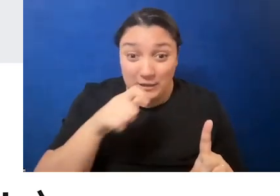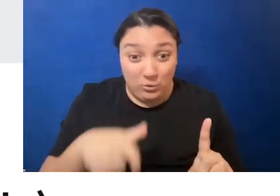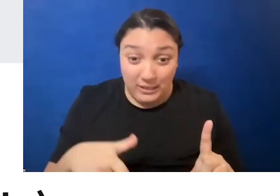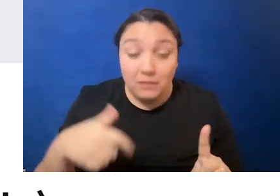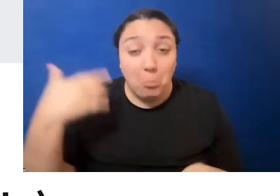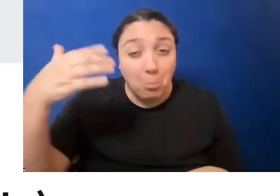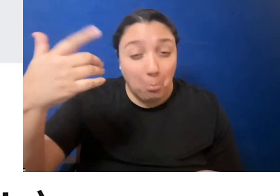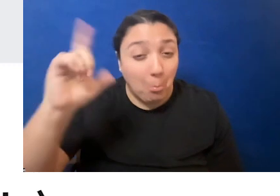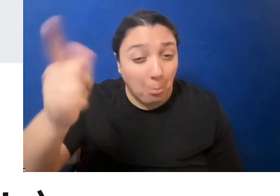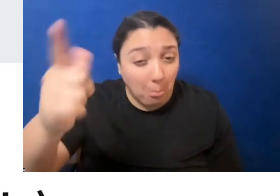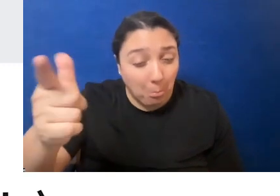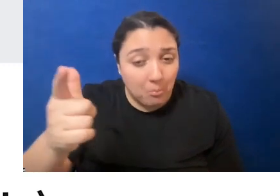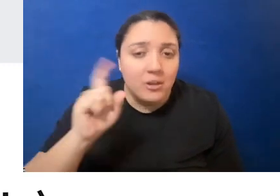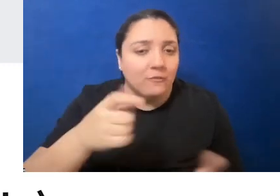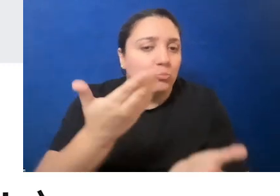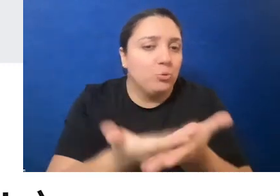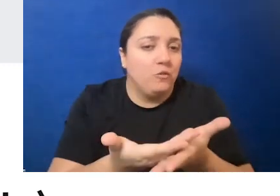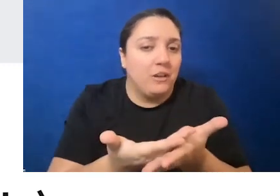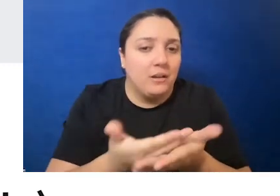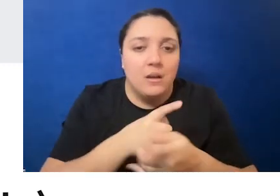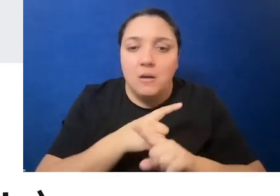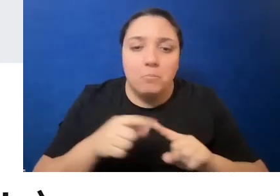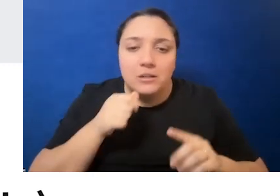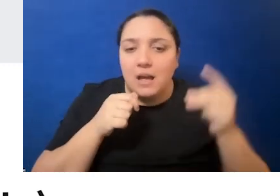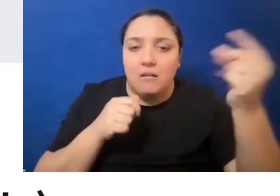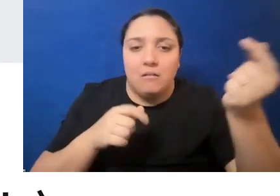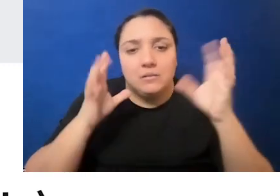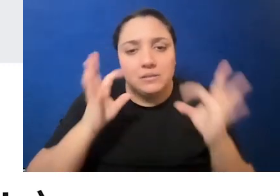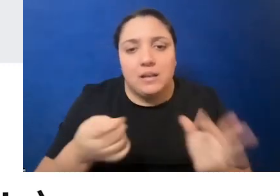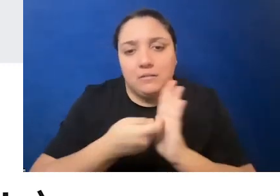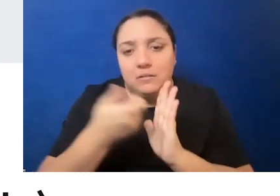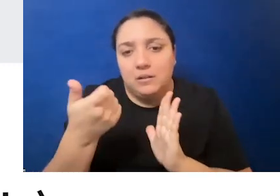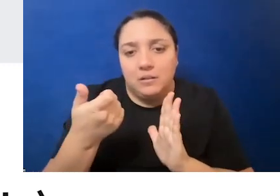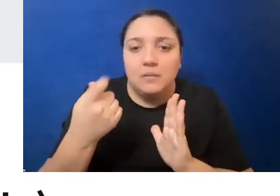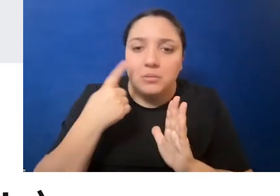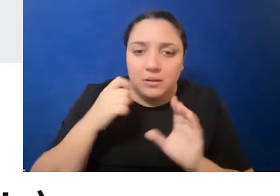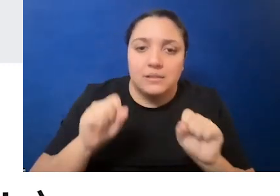MANAGER. IF IT IS SOMETHING THEY DON'T REALLY NEED WE'LL GET TO THAT OVER TIME.